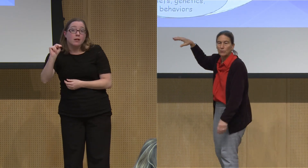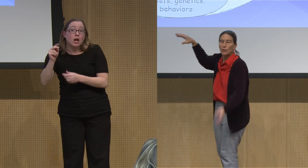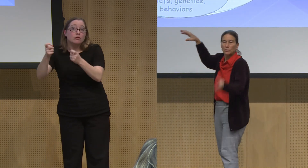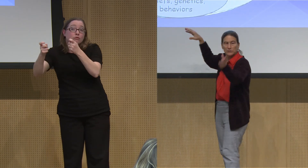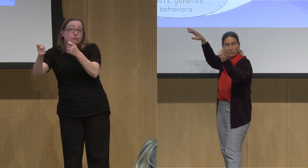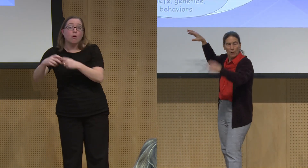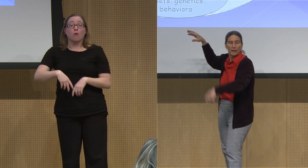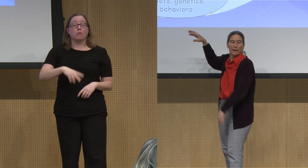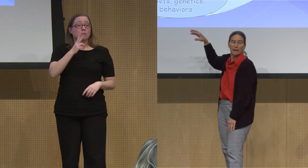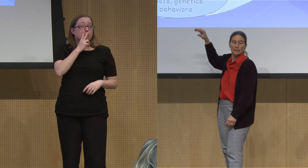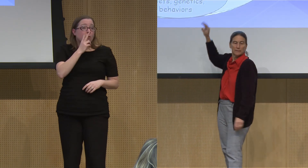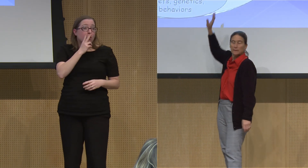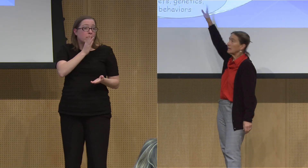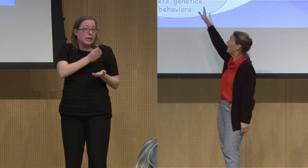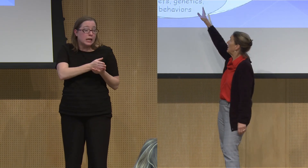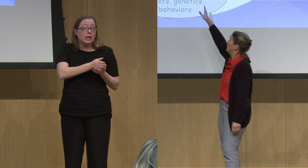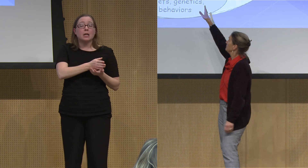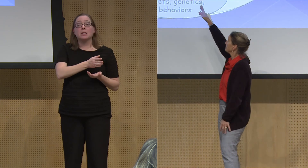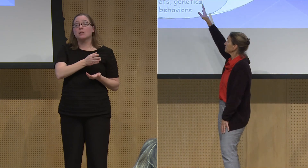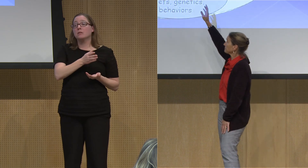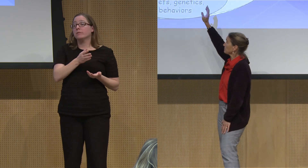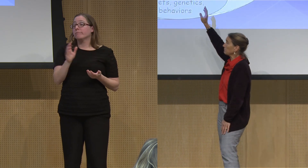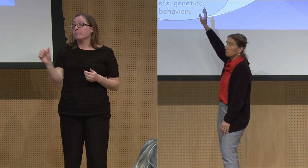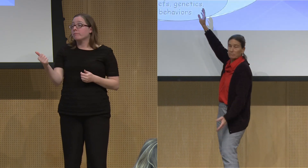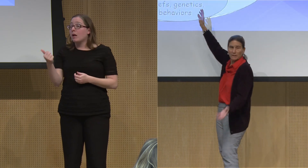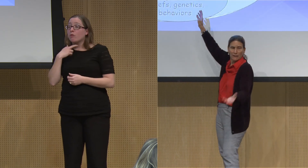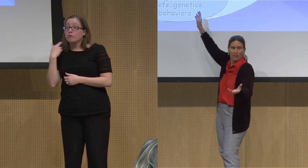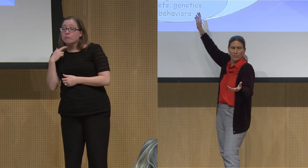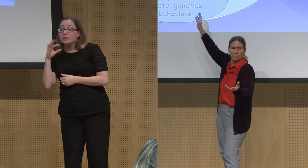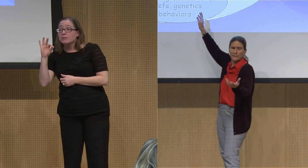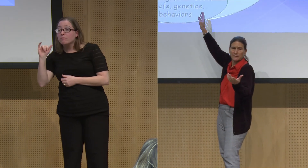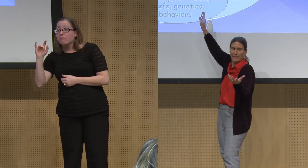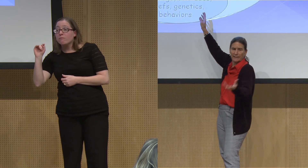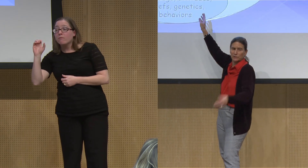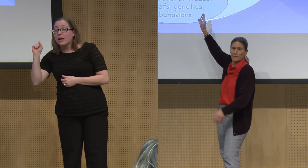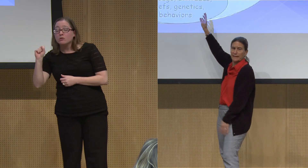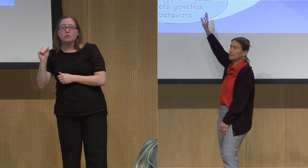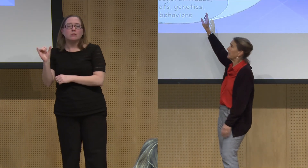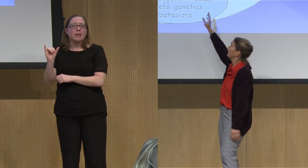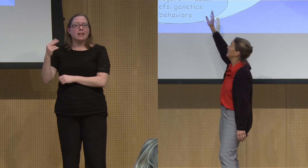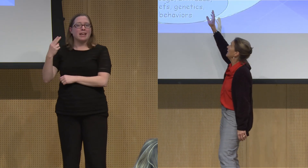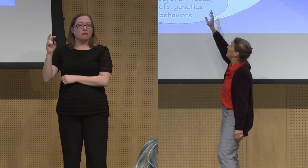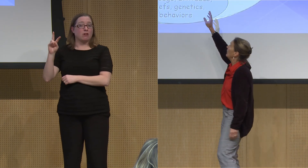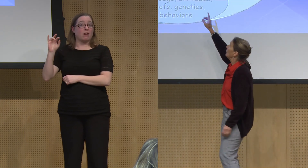SMOKING, UM, OTHER RISK FACTORS LIKE HIV,